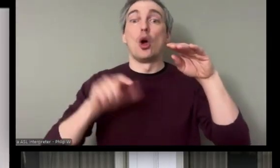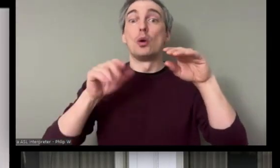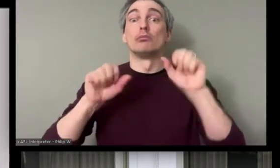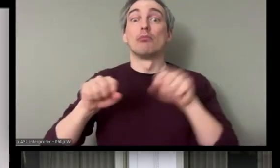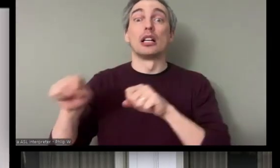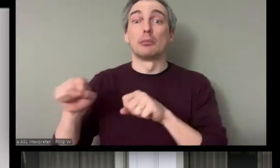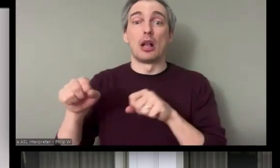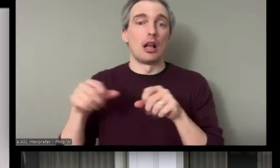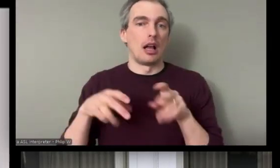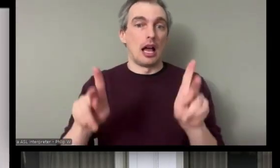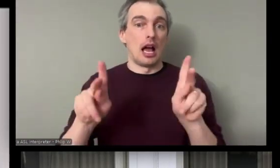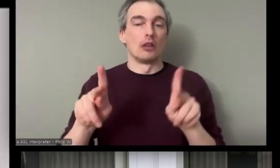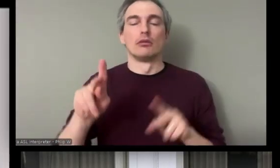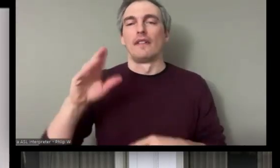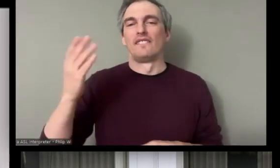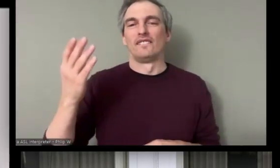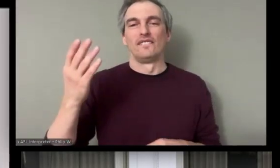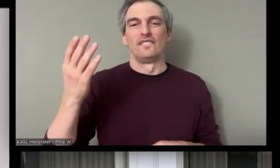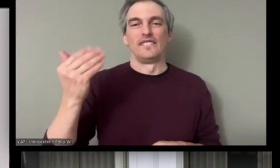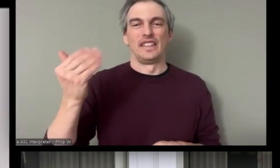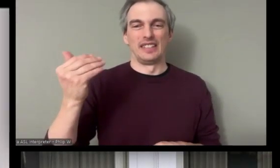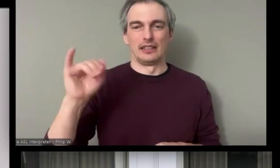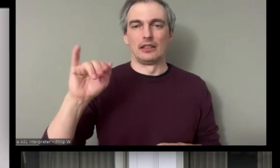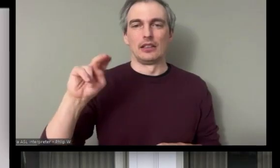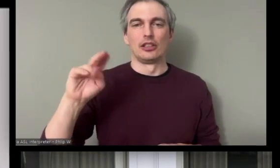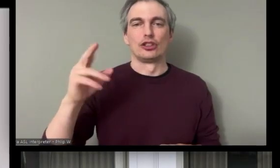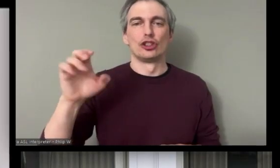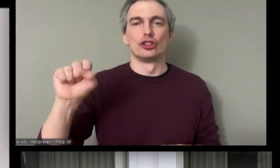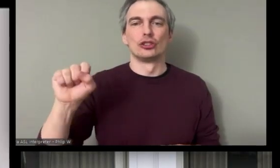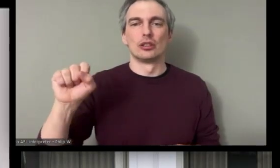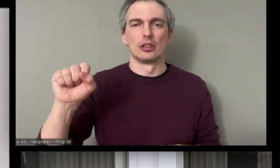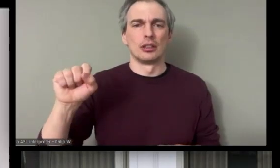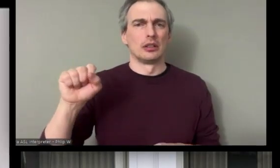So that's something that I want to explore in the virtual world more. Working with.